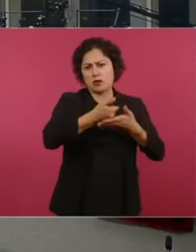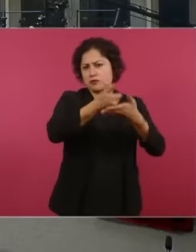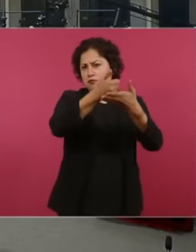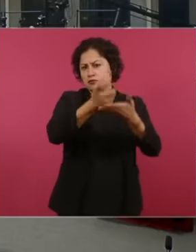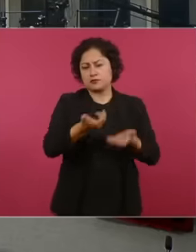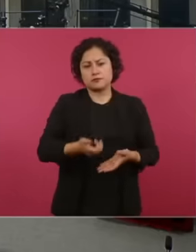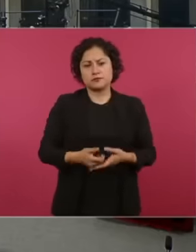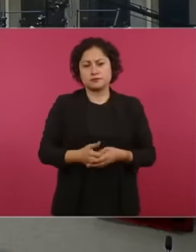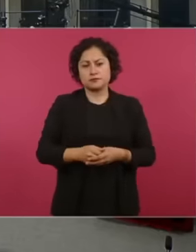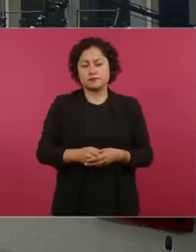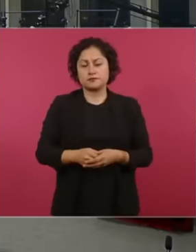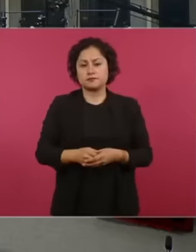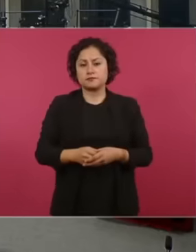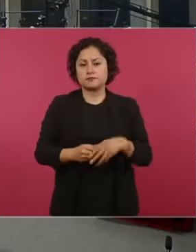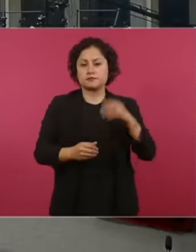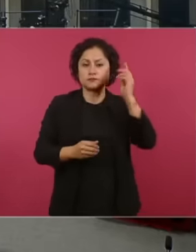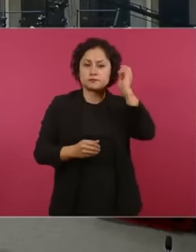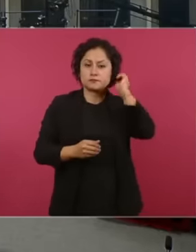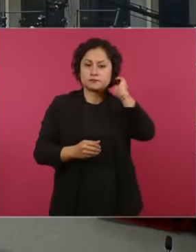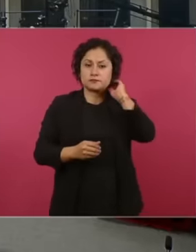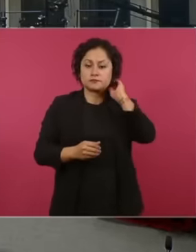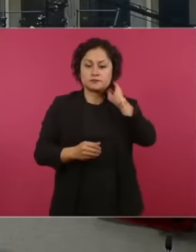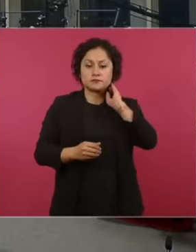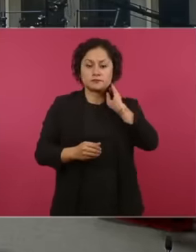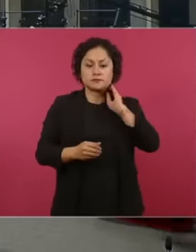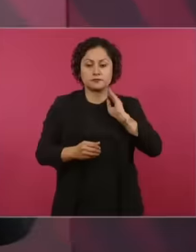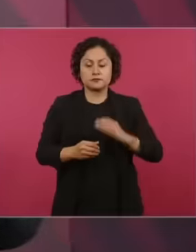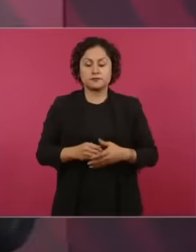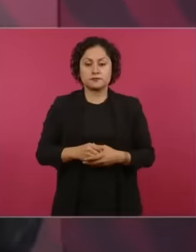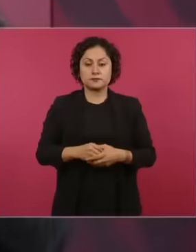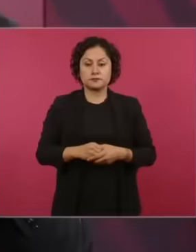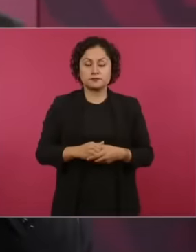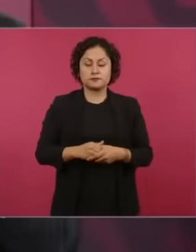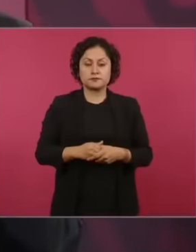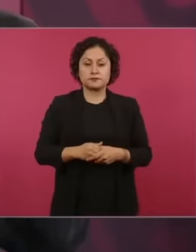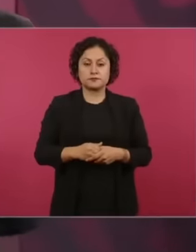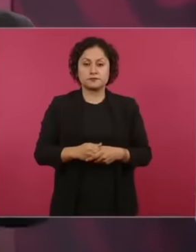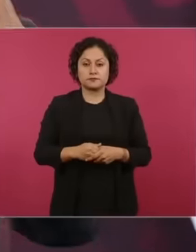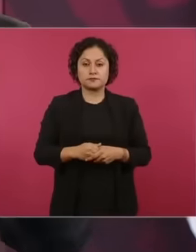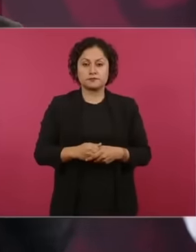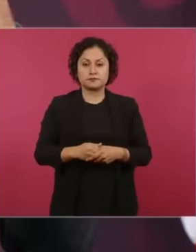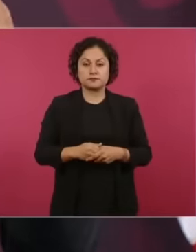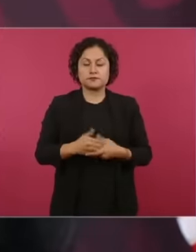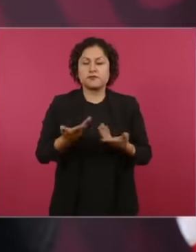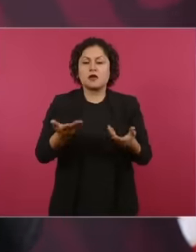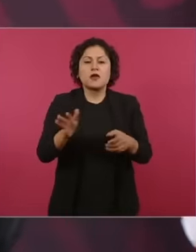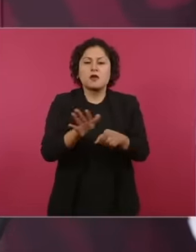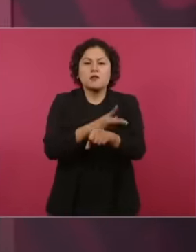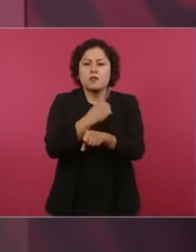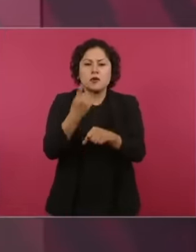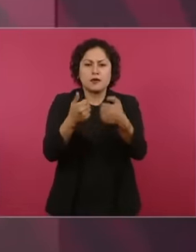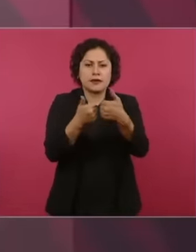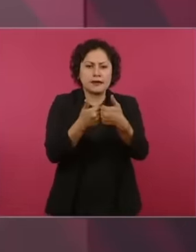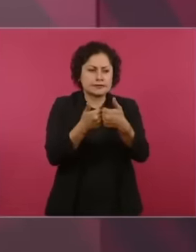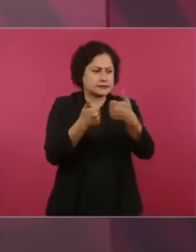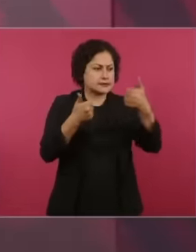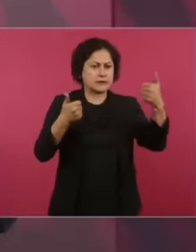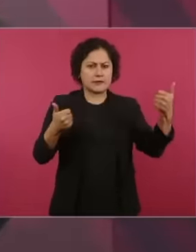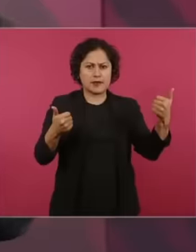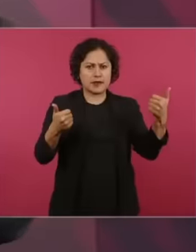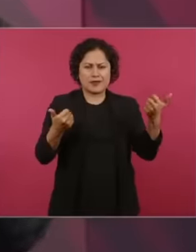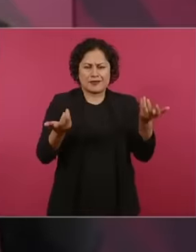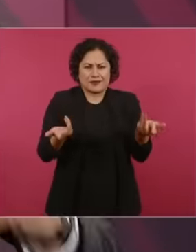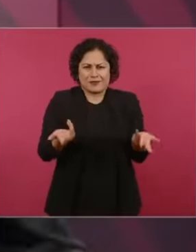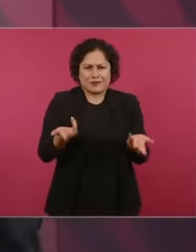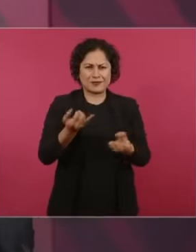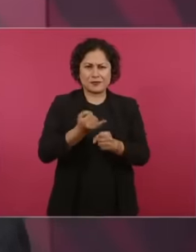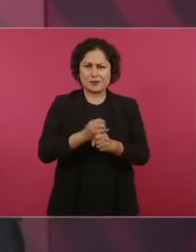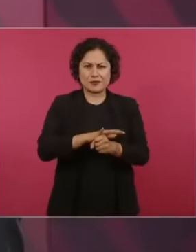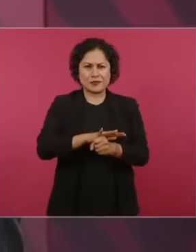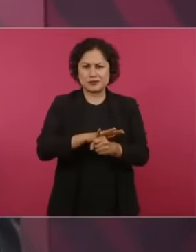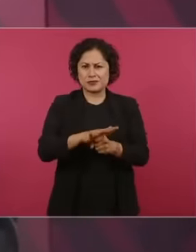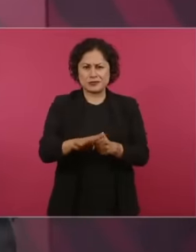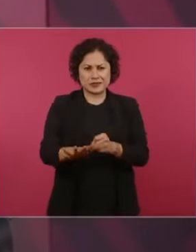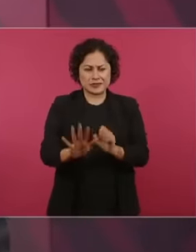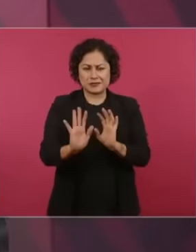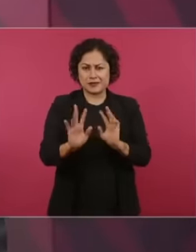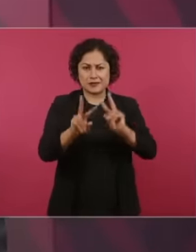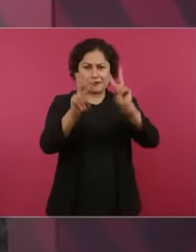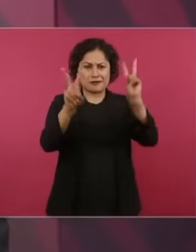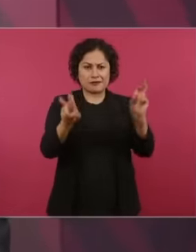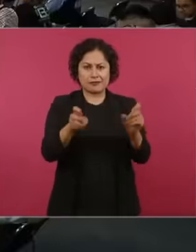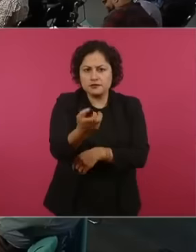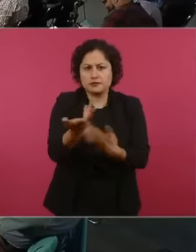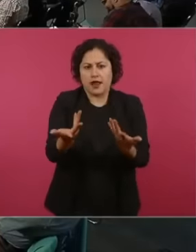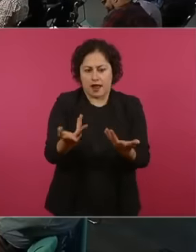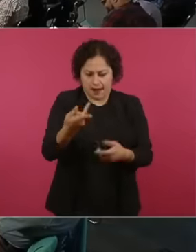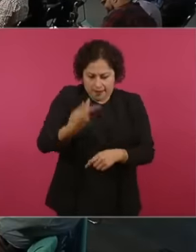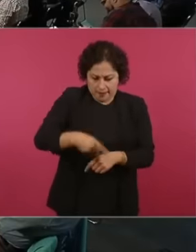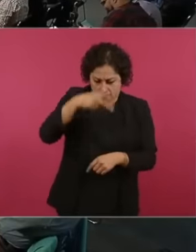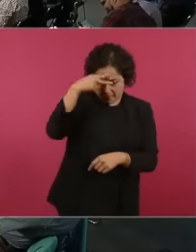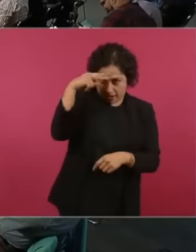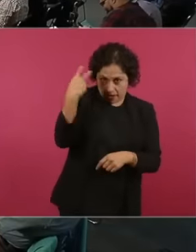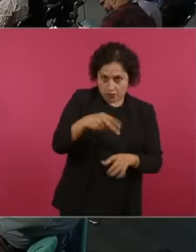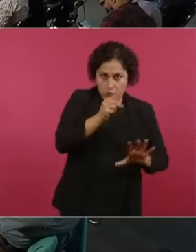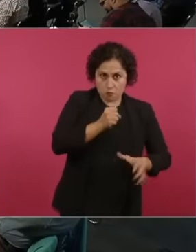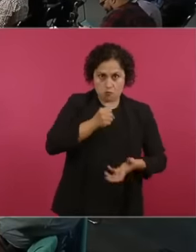we can no longer separate ourselves, integration in the economic sphere is enough. So how